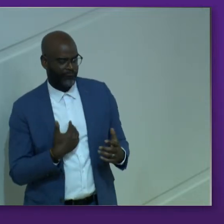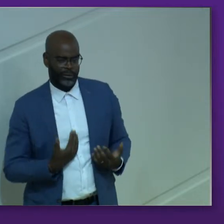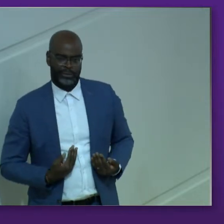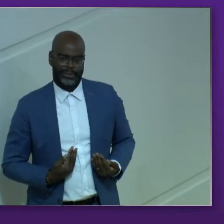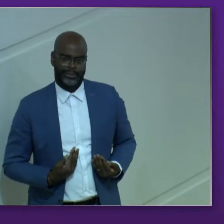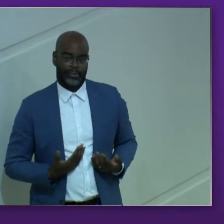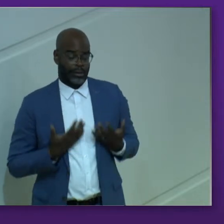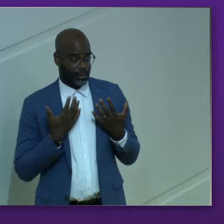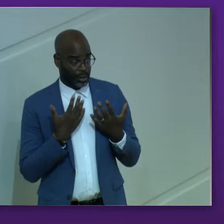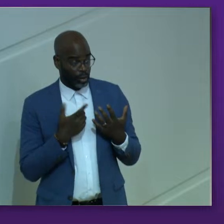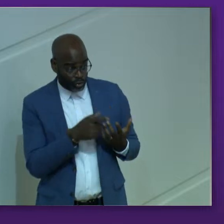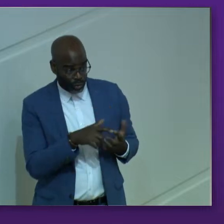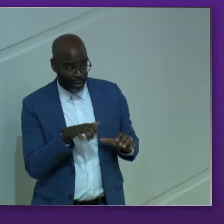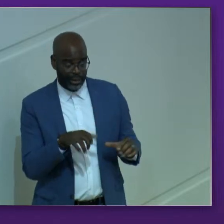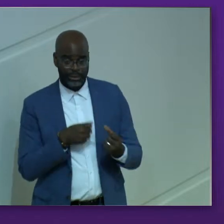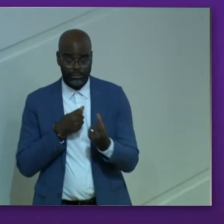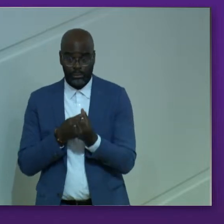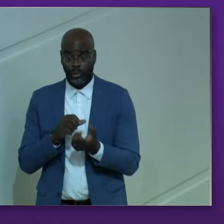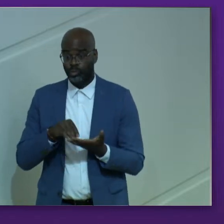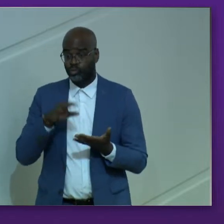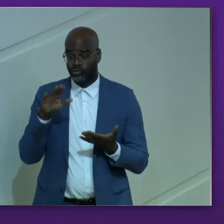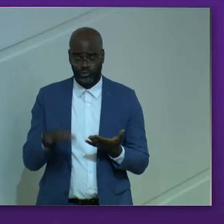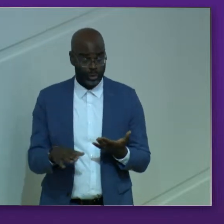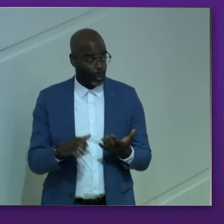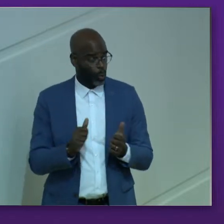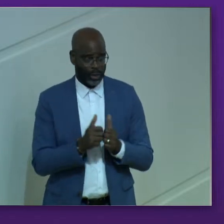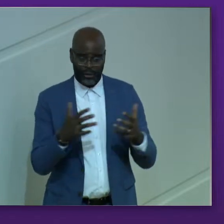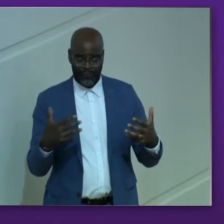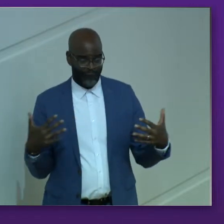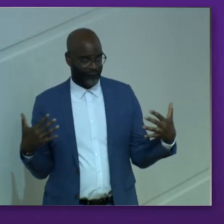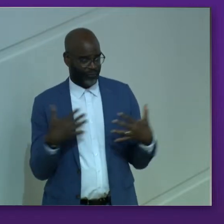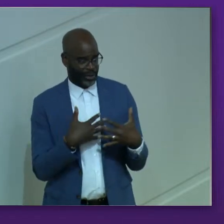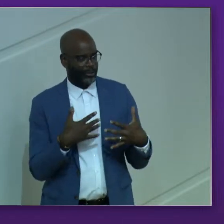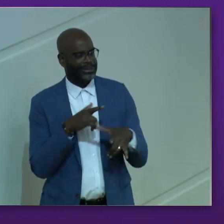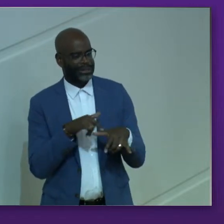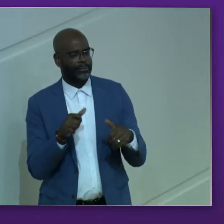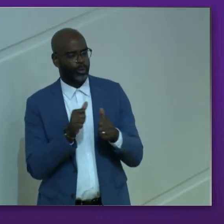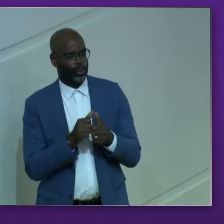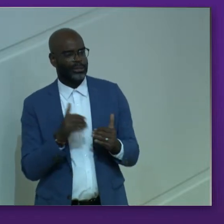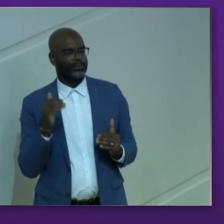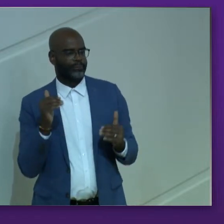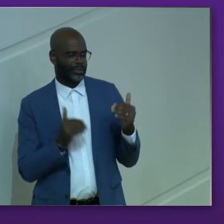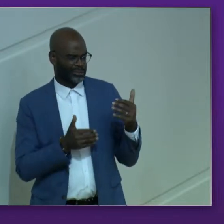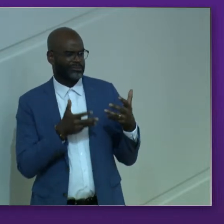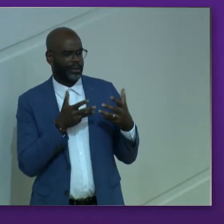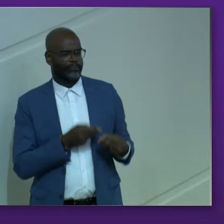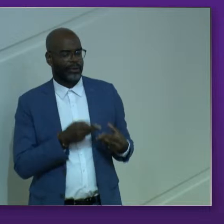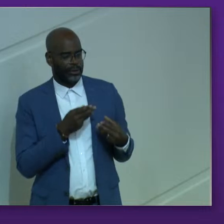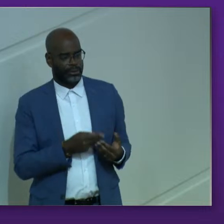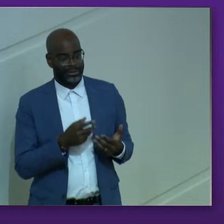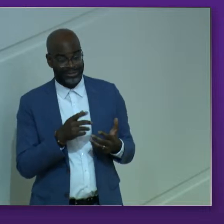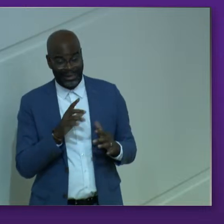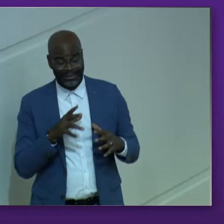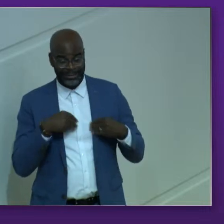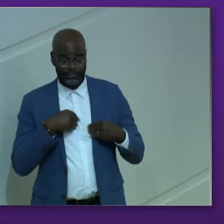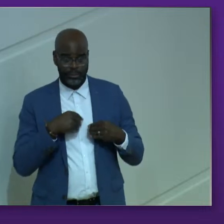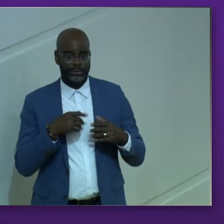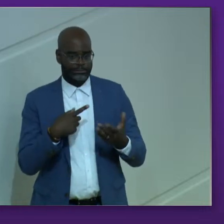COLLEAGUE WROTE I'M INSPIRED BY HOW. [LISTING NAMES] ADVOCATES FOR